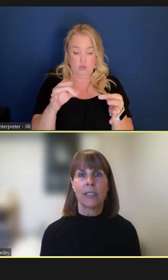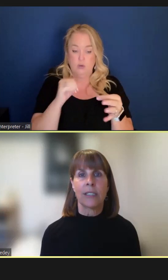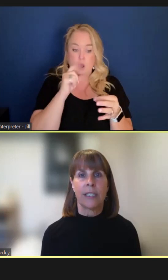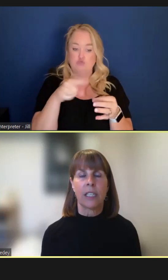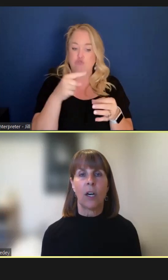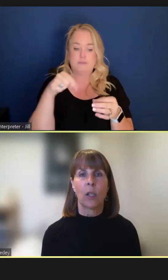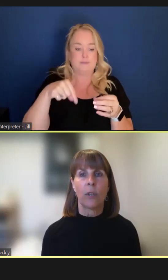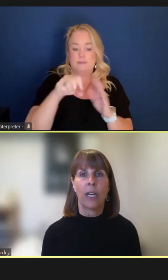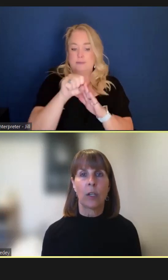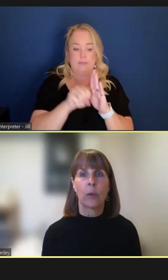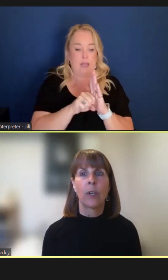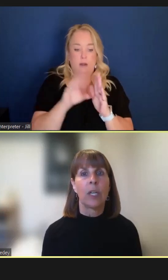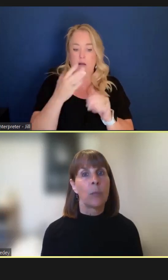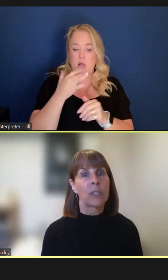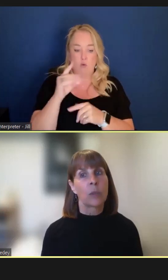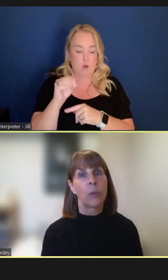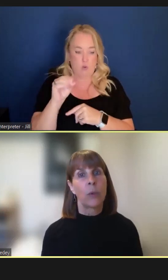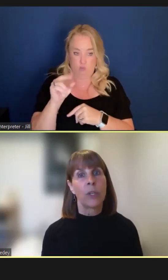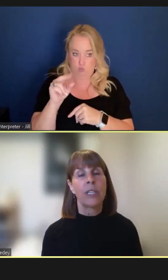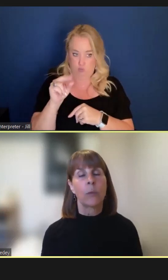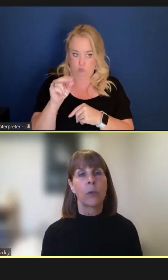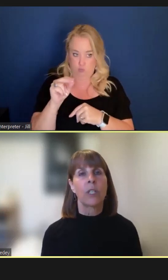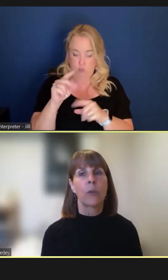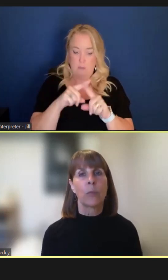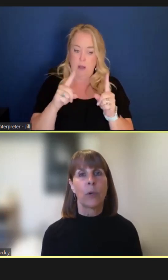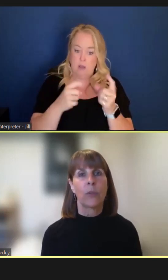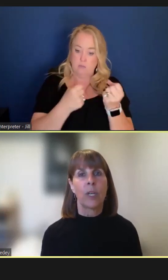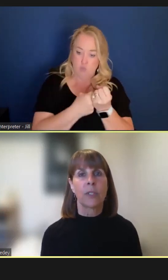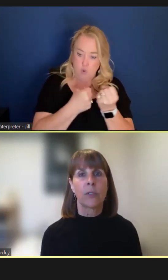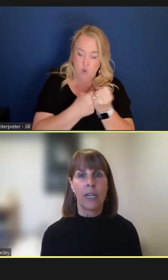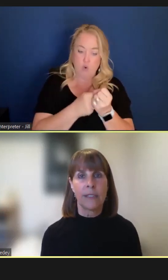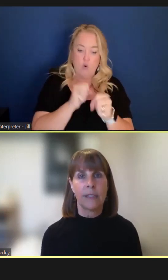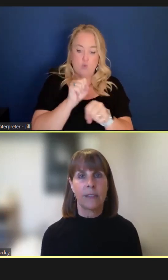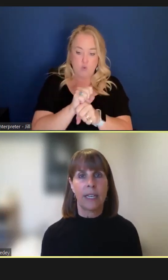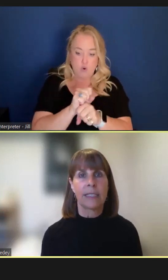state of Colorado but supporting and working with programs across the United